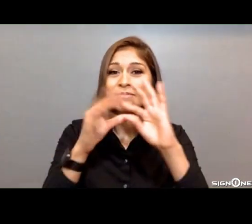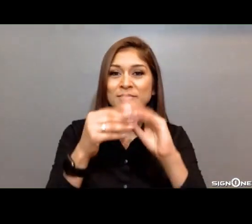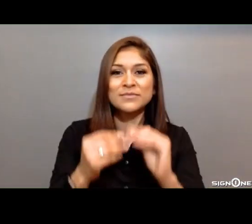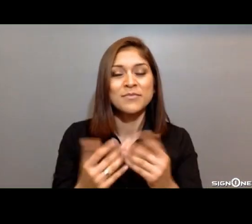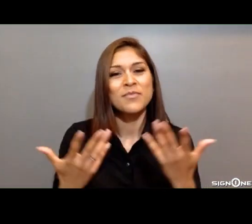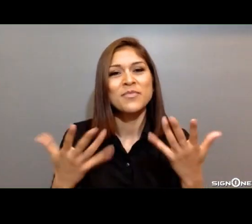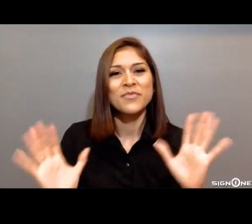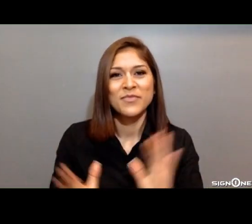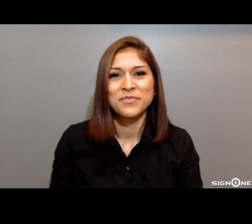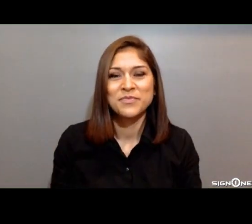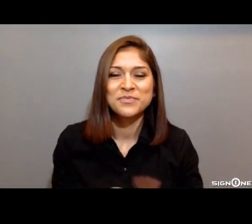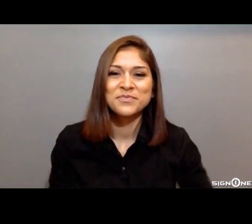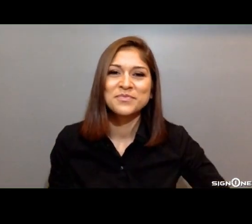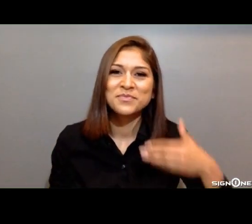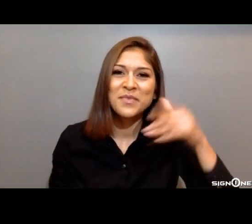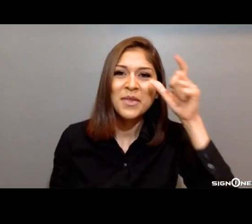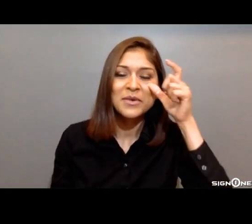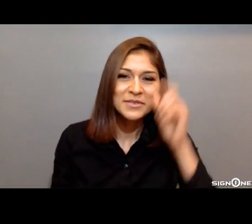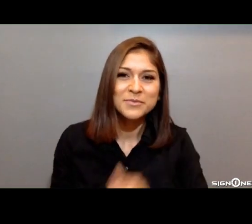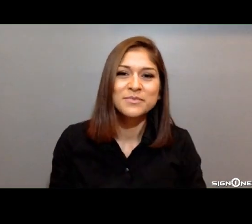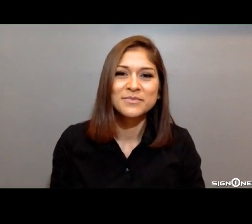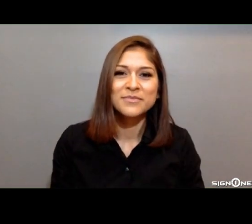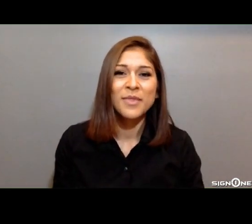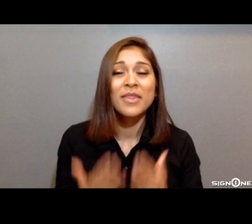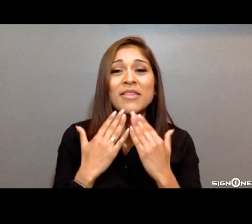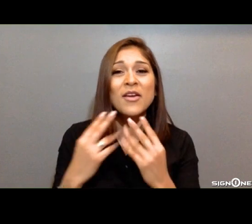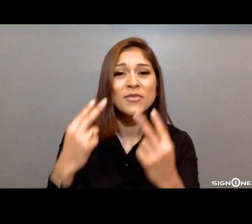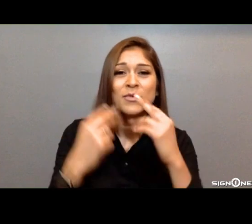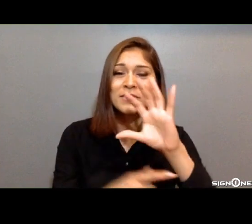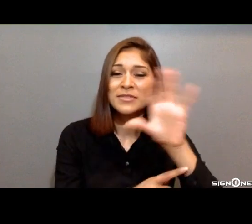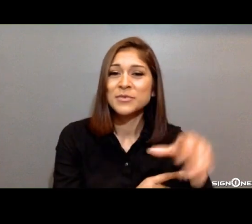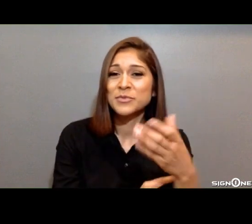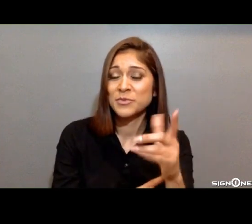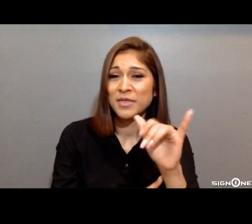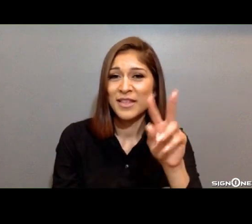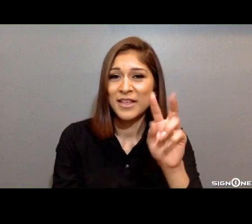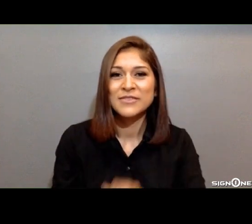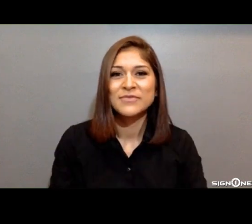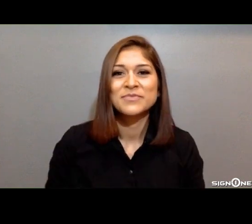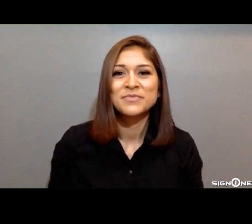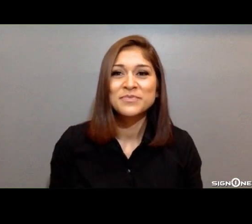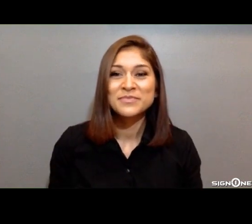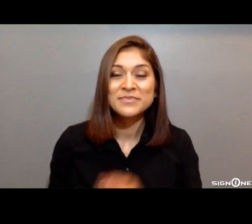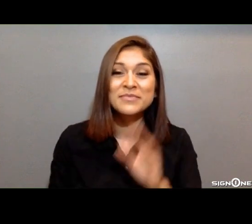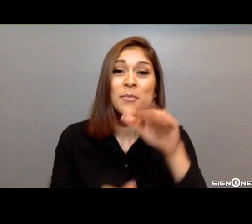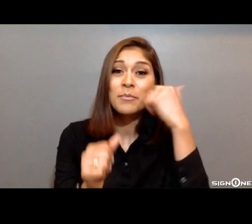And those are your top stories for today. I'm Crystal Cousineau. Thank you for watching Sign1News live.